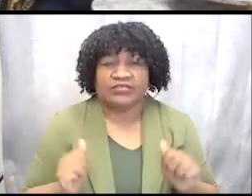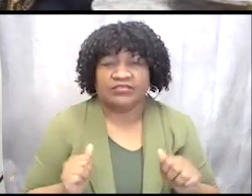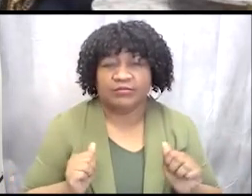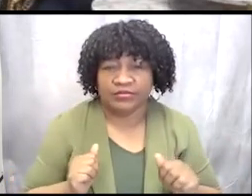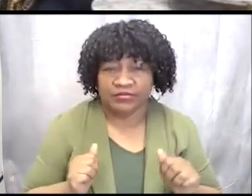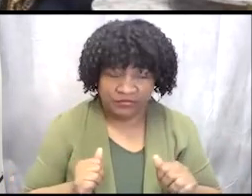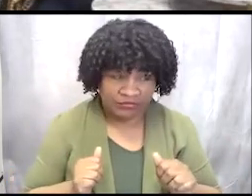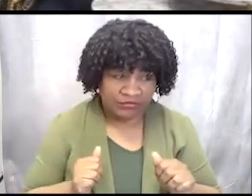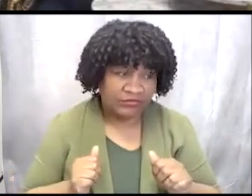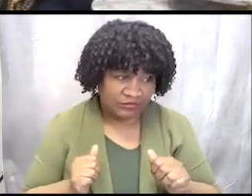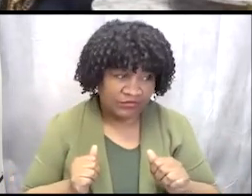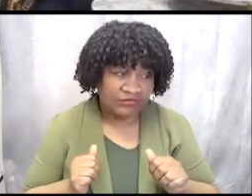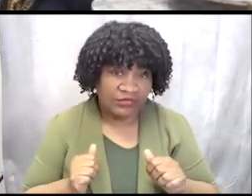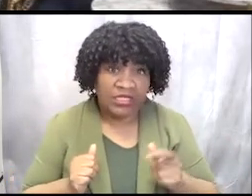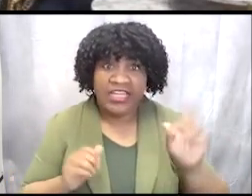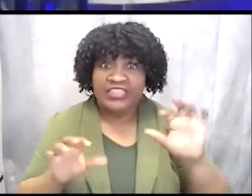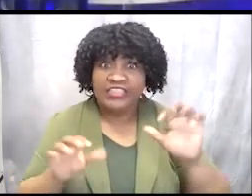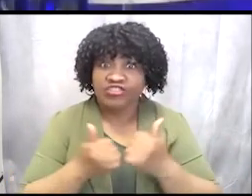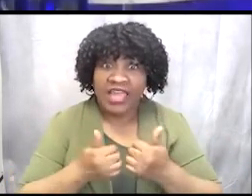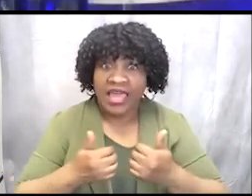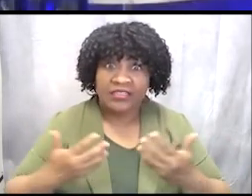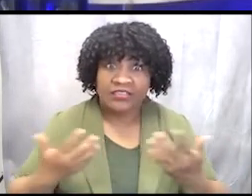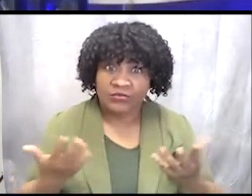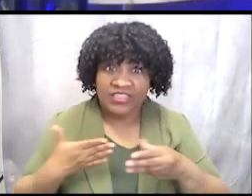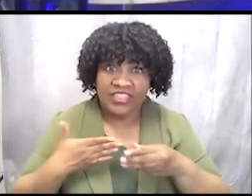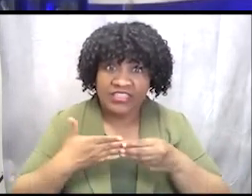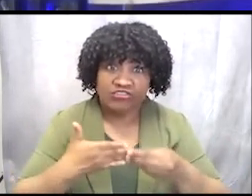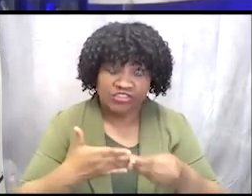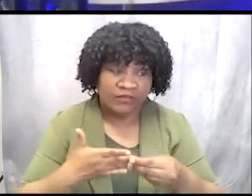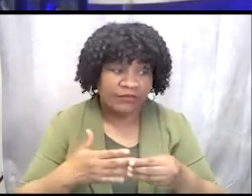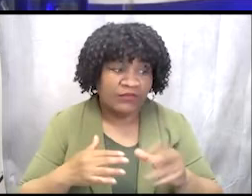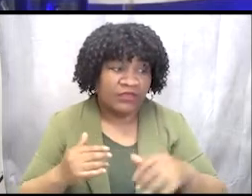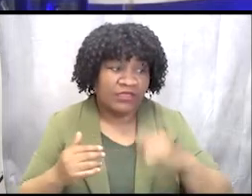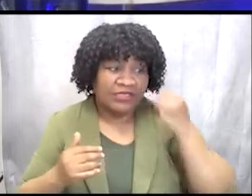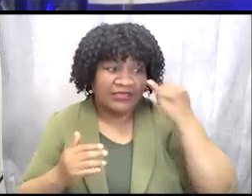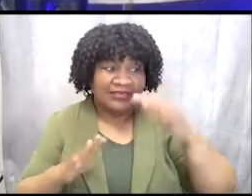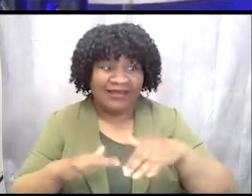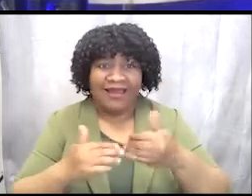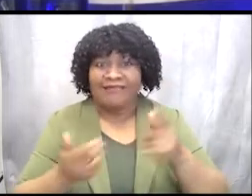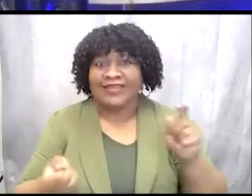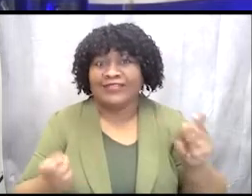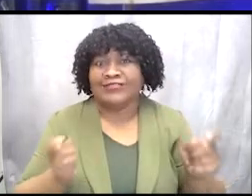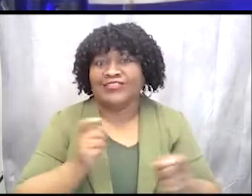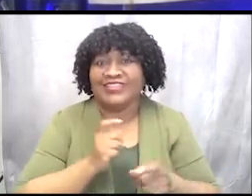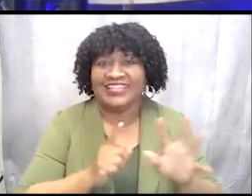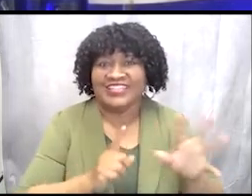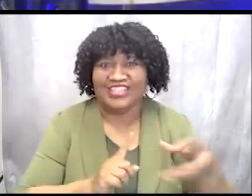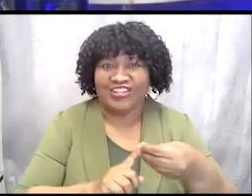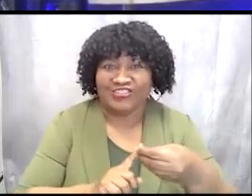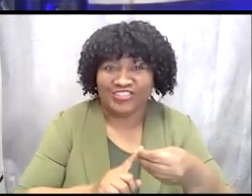And one of the challenges in leadership is just this idea of how do you change culture, right?